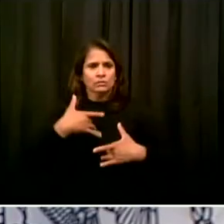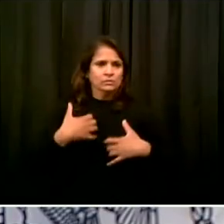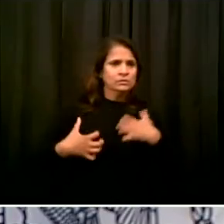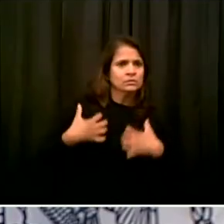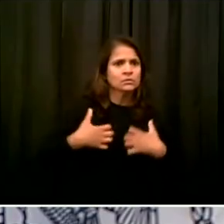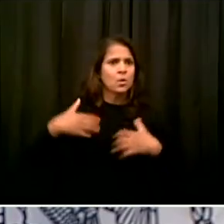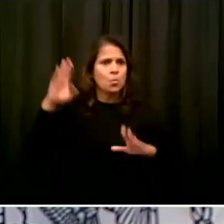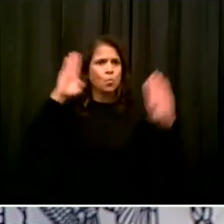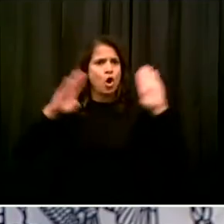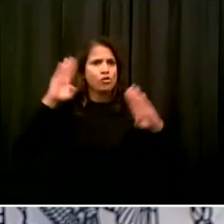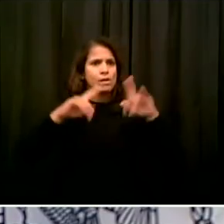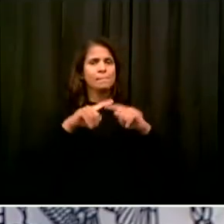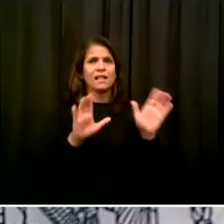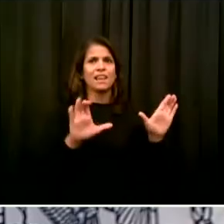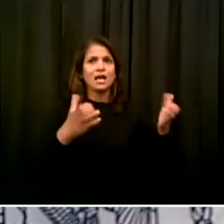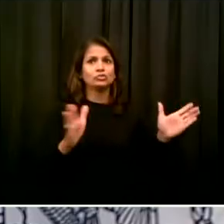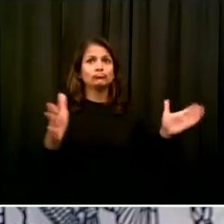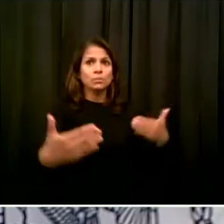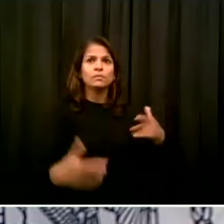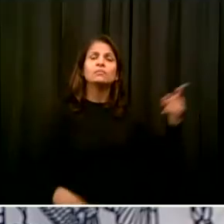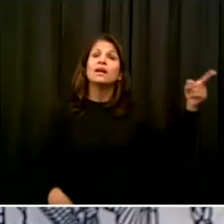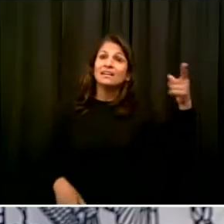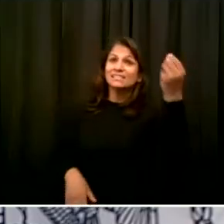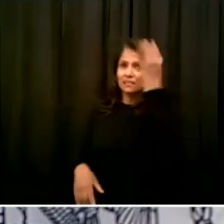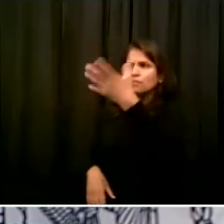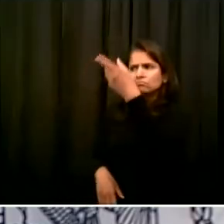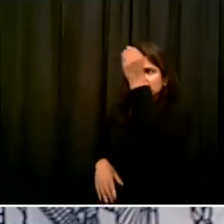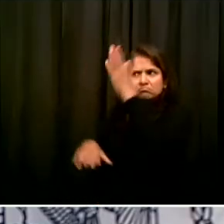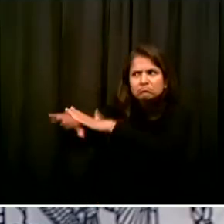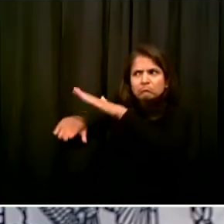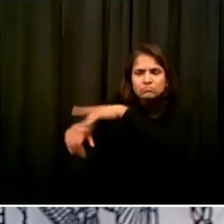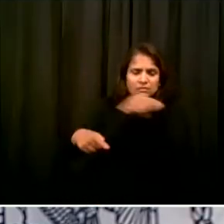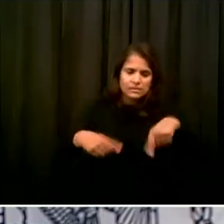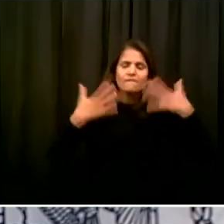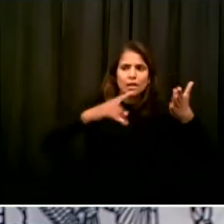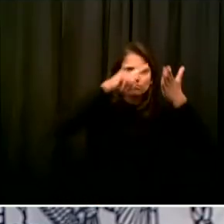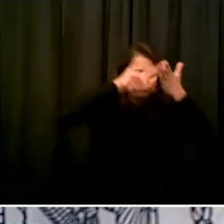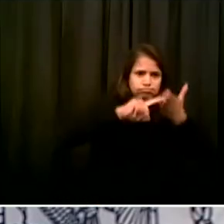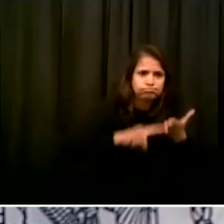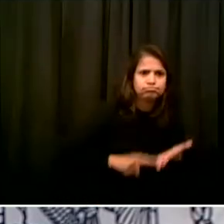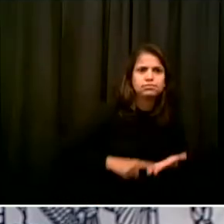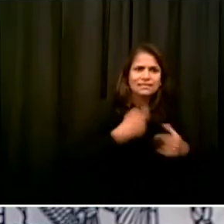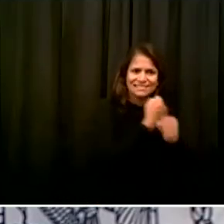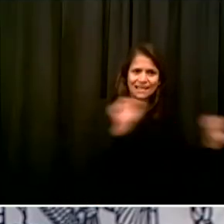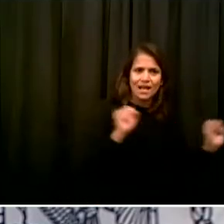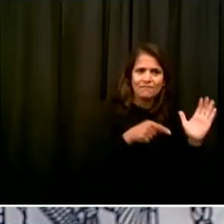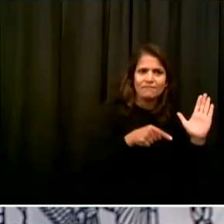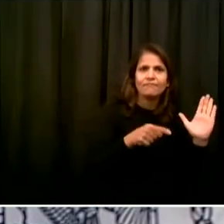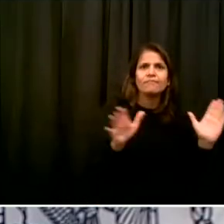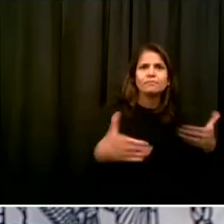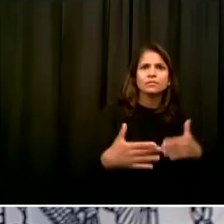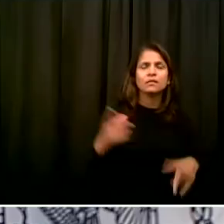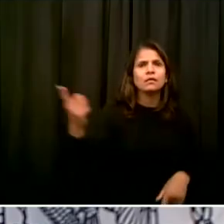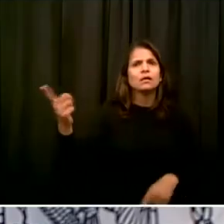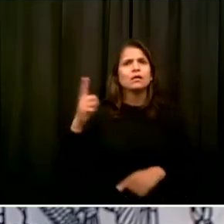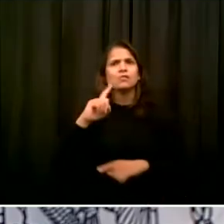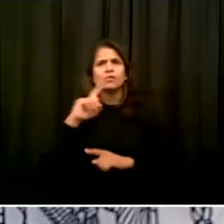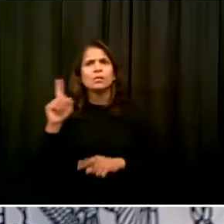DEPARTMENT HAS ALREADY BEEN DOING WALK THROUGHS AND I HAVE BEEN TOLD OF AT LEAST ONE SHOCOL WHERE TEACHERS RAISE CONCERNS WHEN THEY WERE BEING